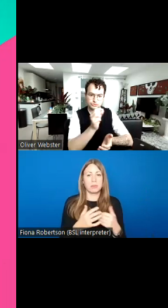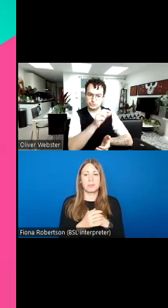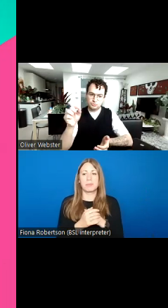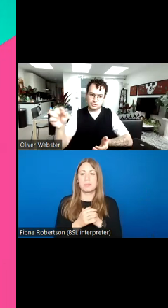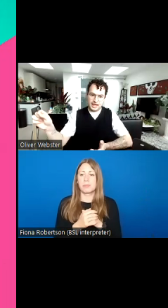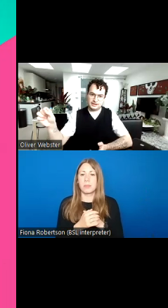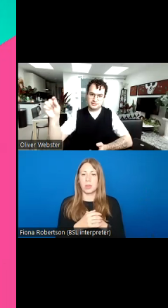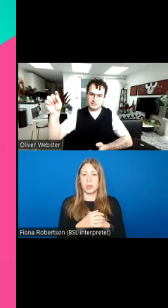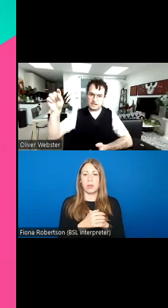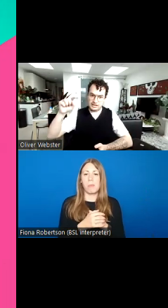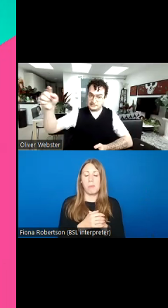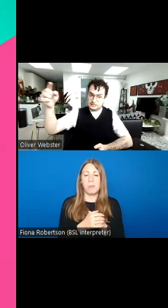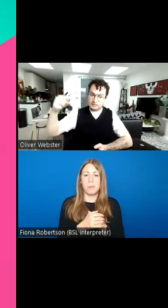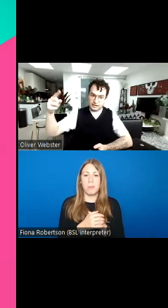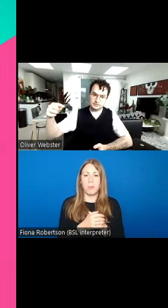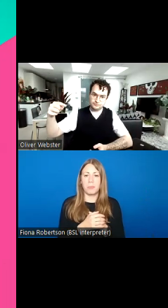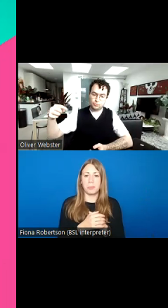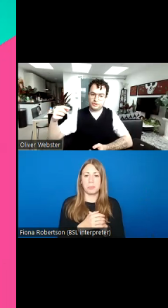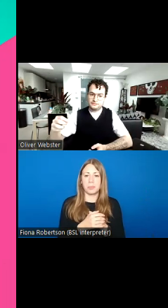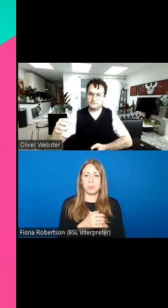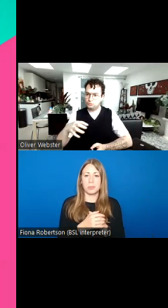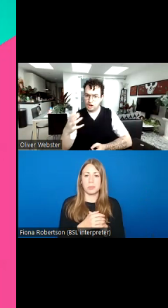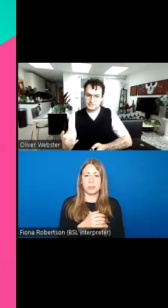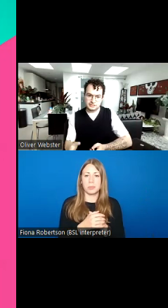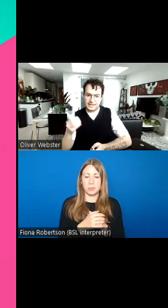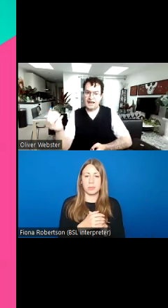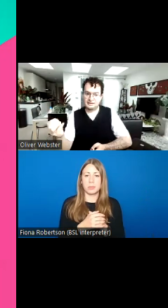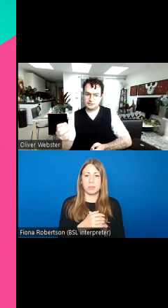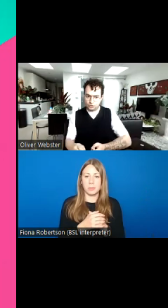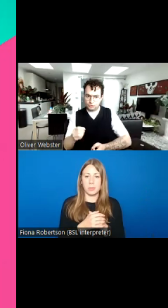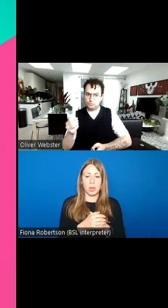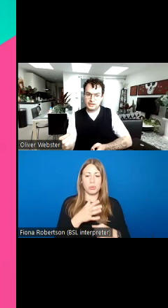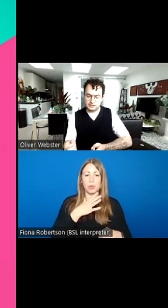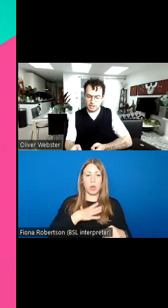You don't want to end either line with words like and or with,